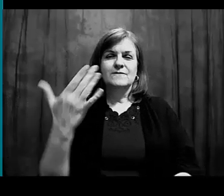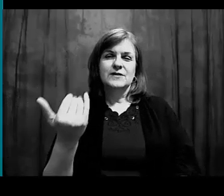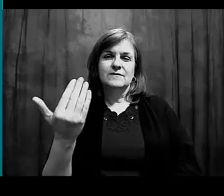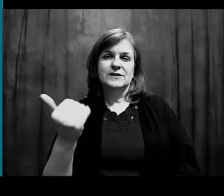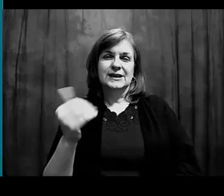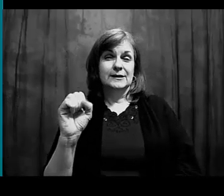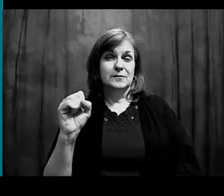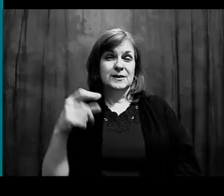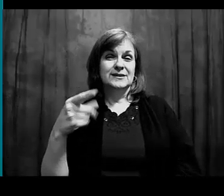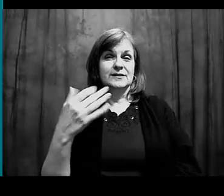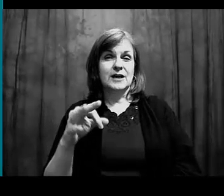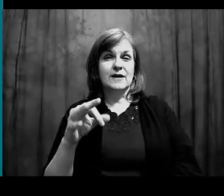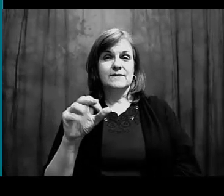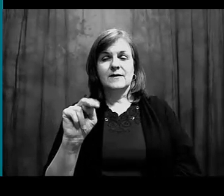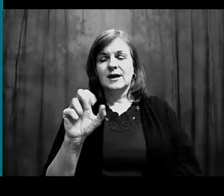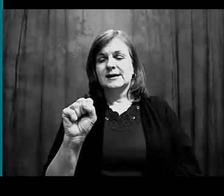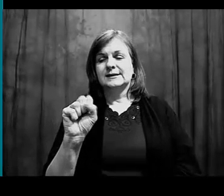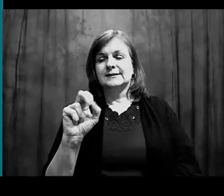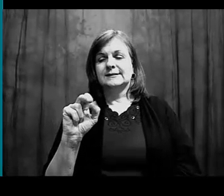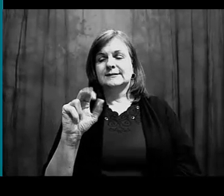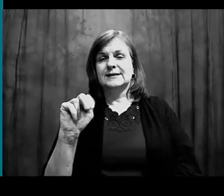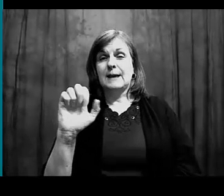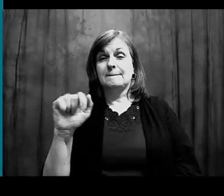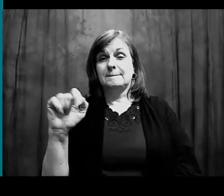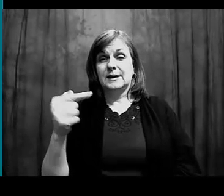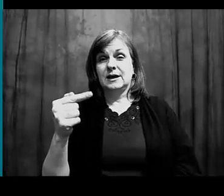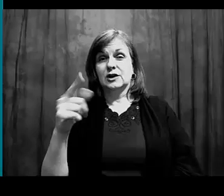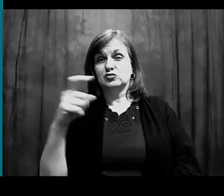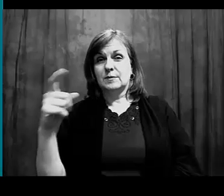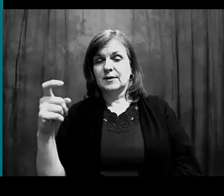species now of snapping shrimp